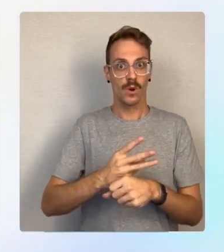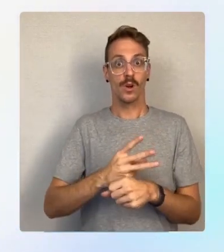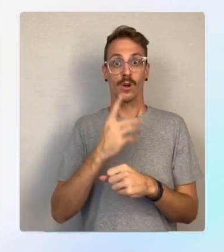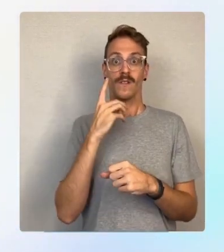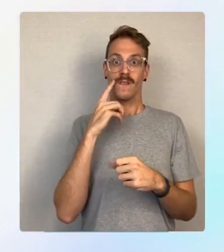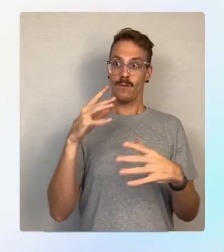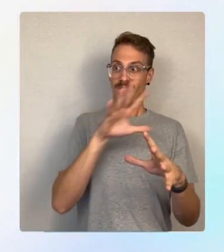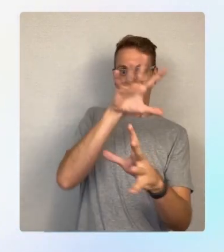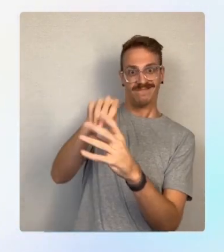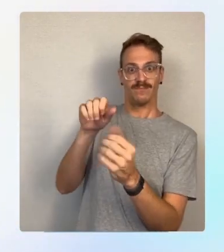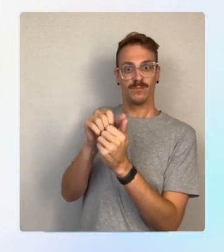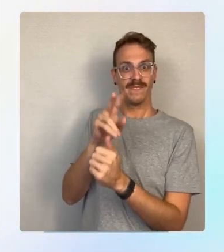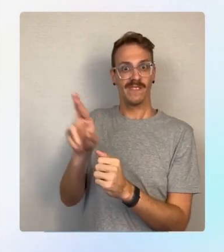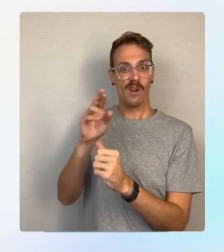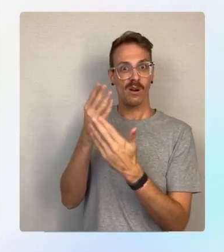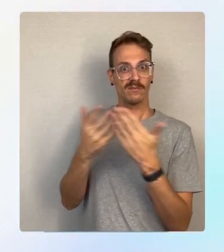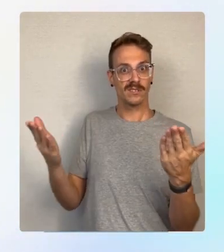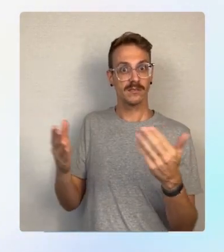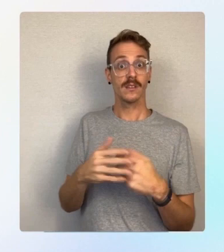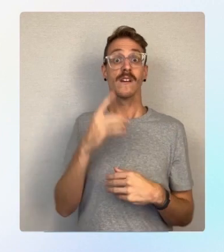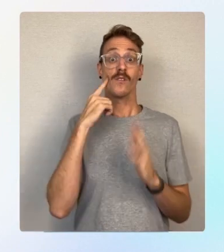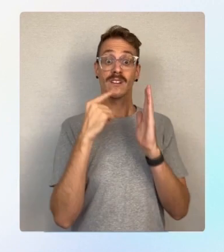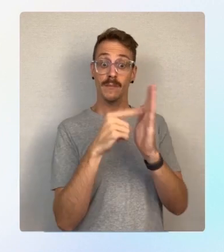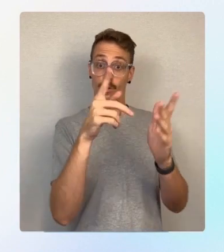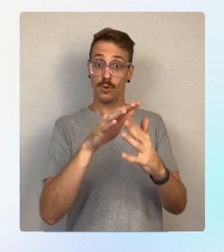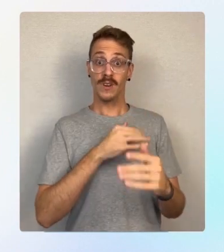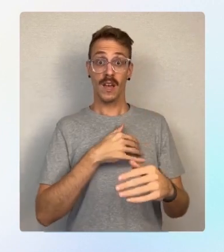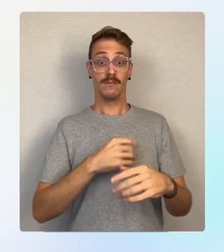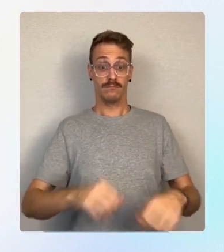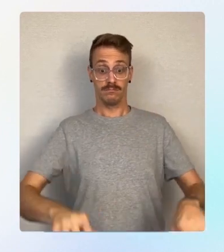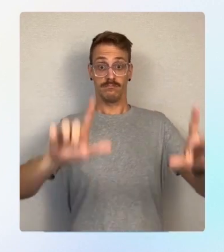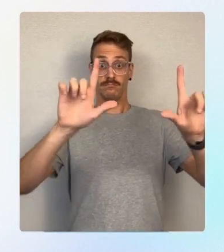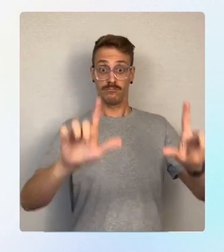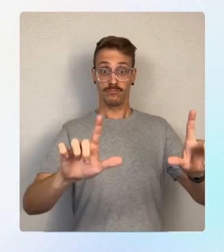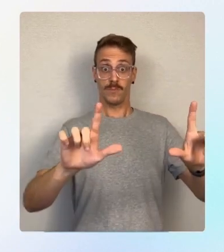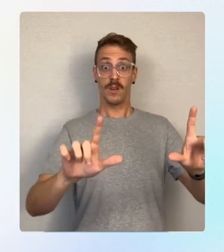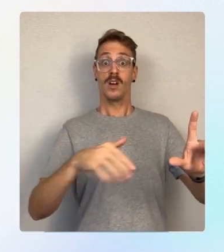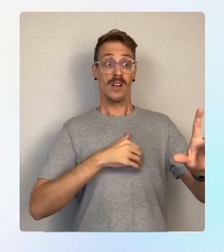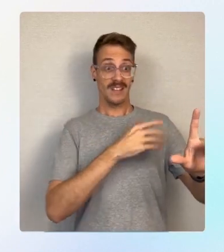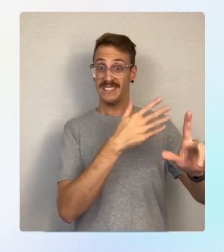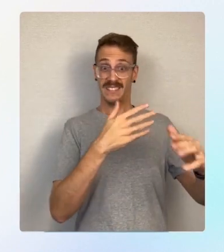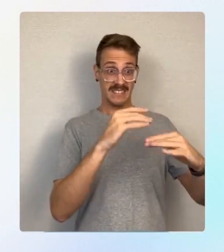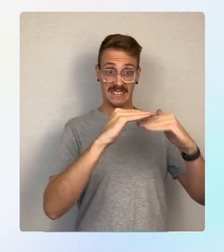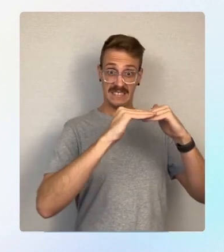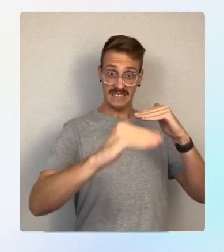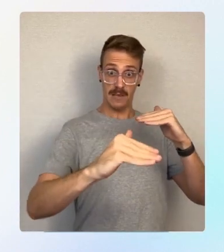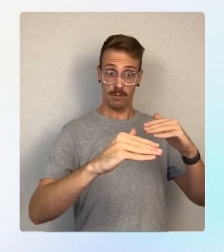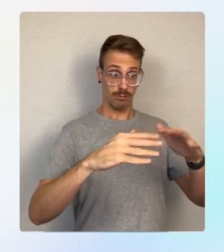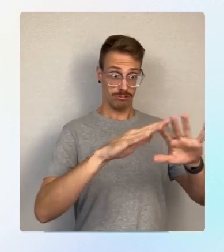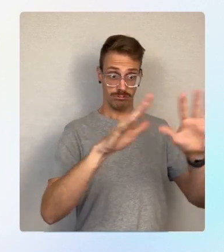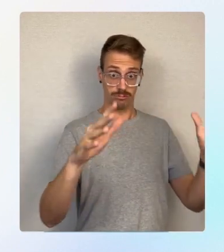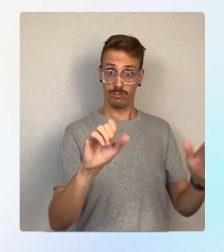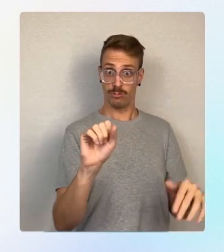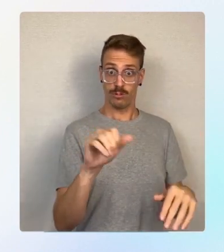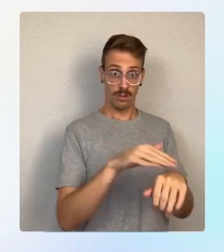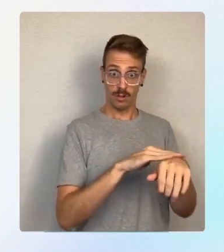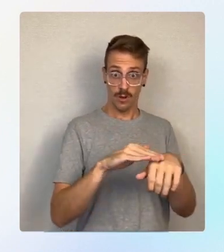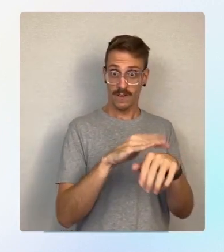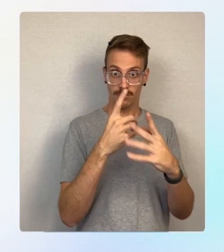For example, you can project passthrough onto a stable depth surface like a physical table,